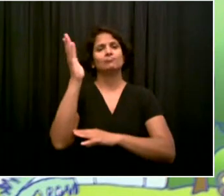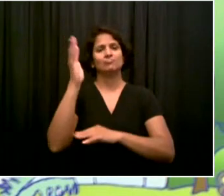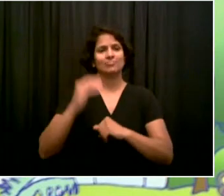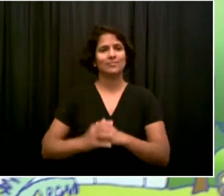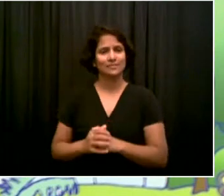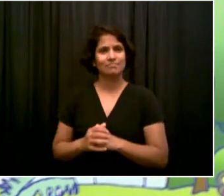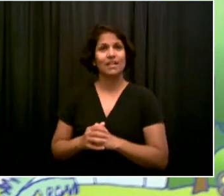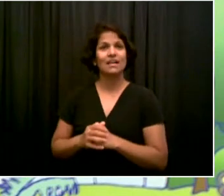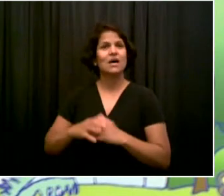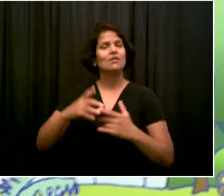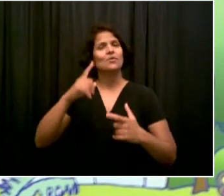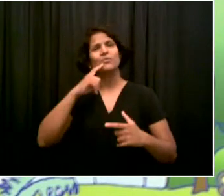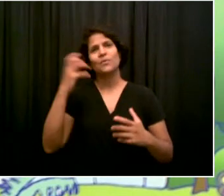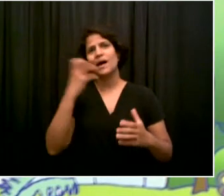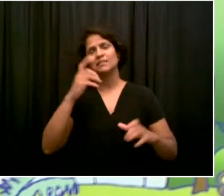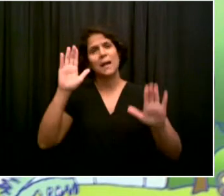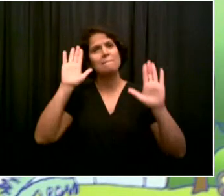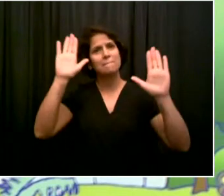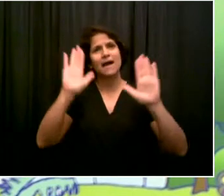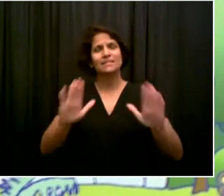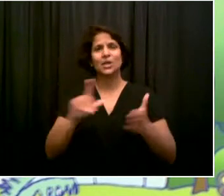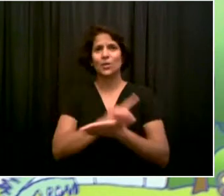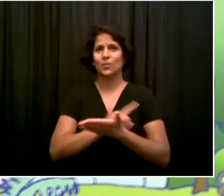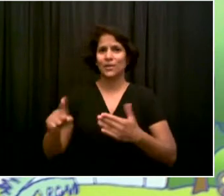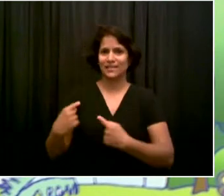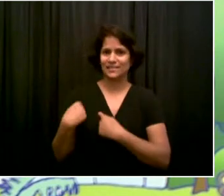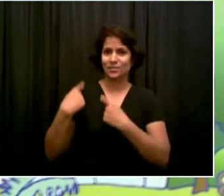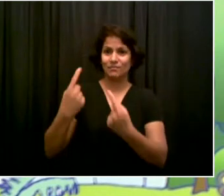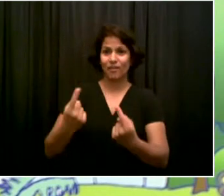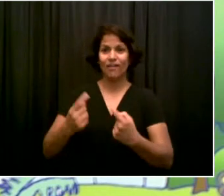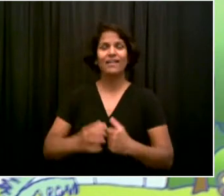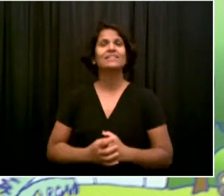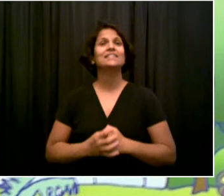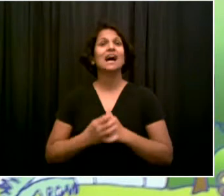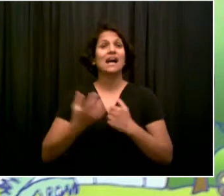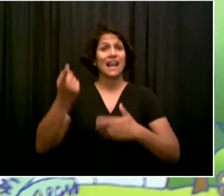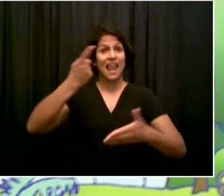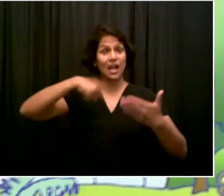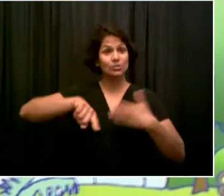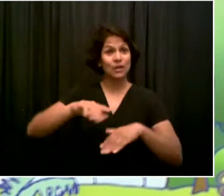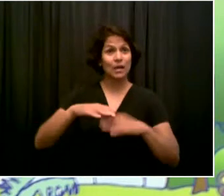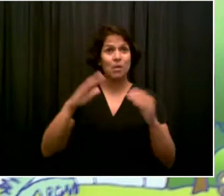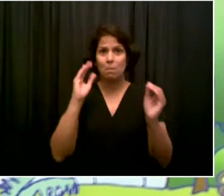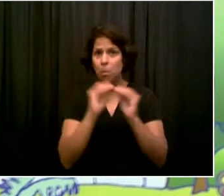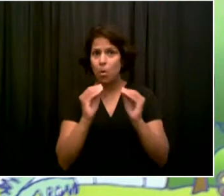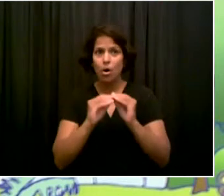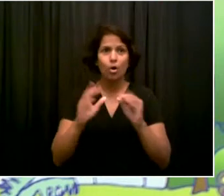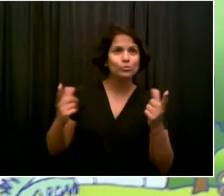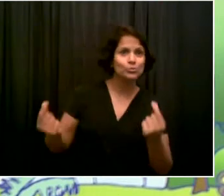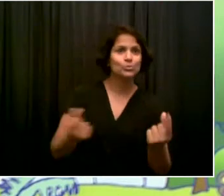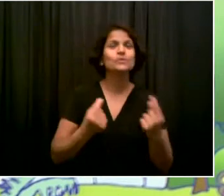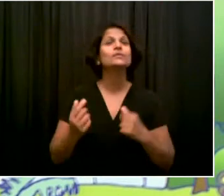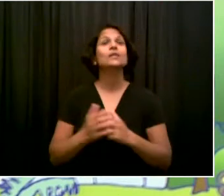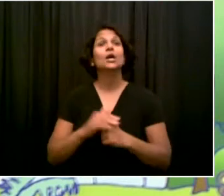HERE TH WISEEK IN THE BRONX CITY HALL IN YOUR BOROUGH FROM HET OBRNX